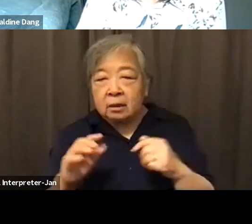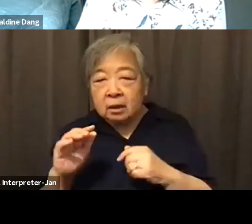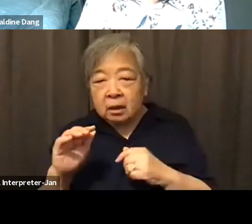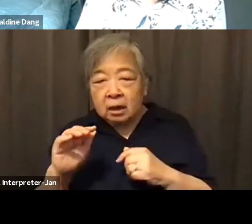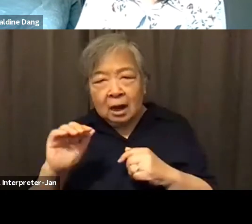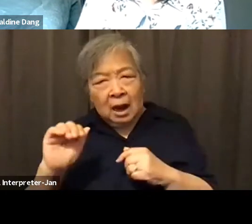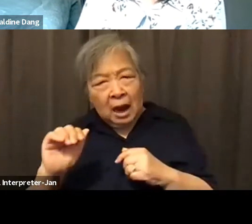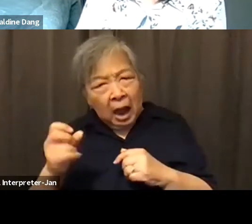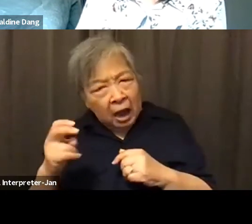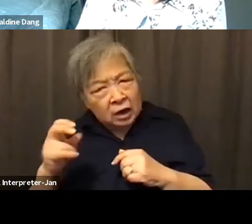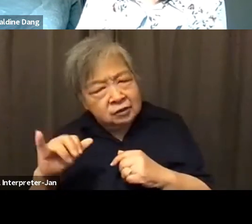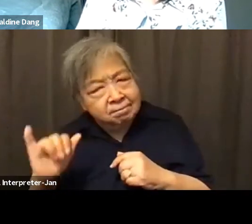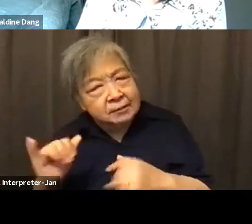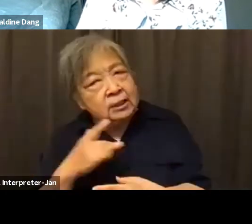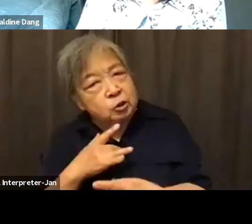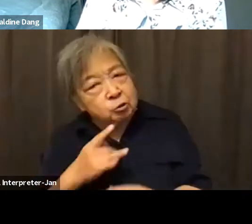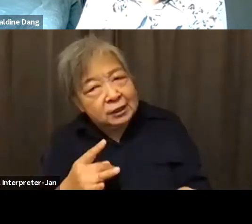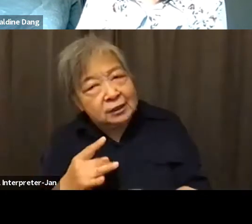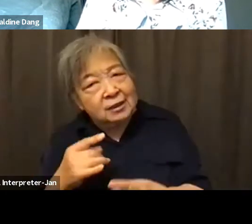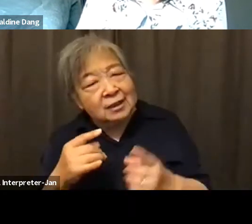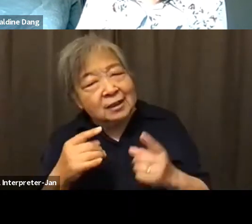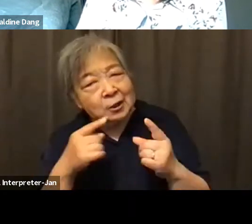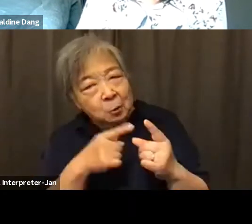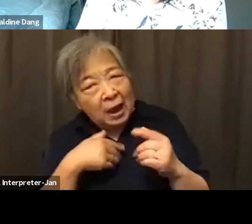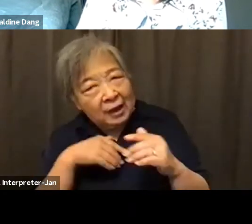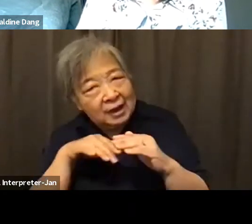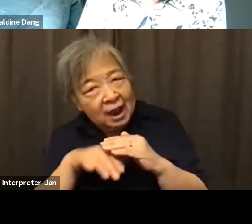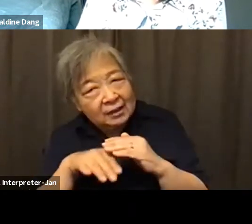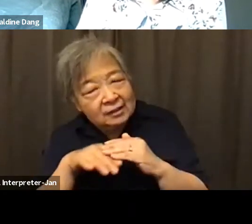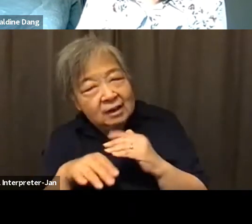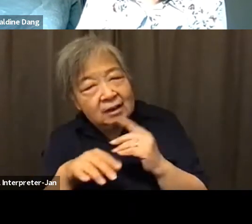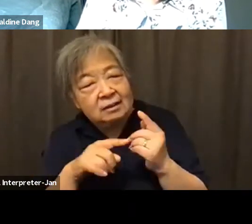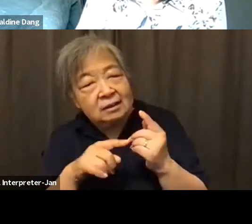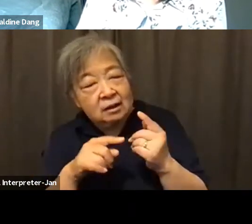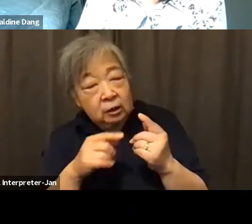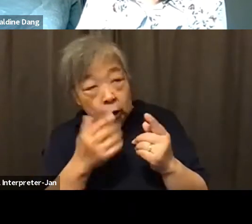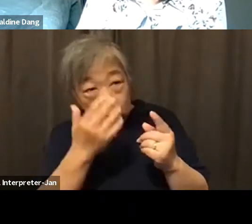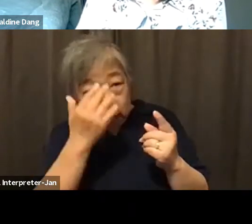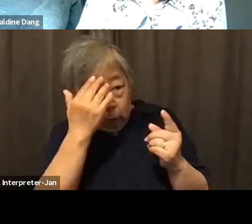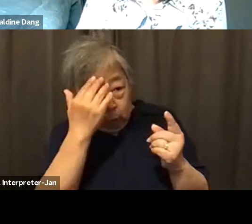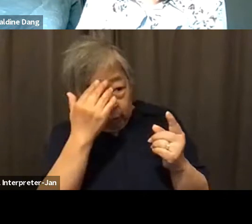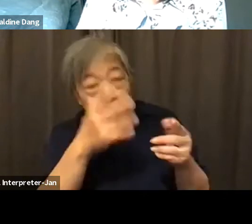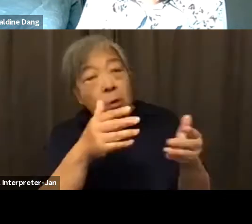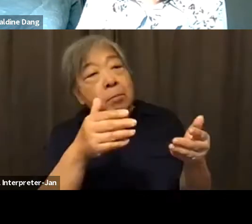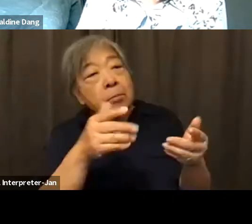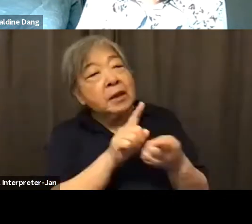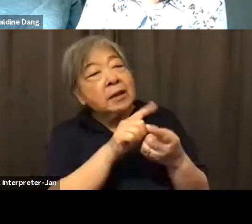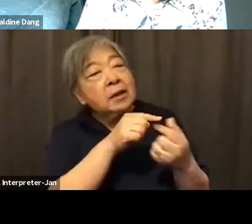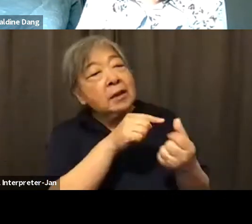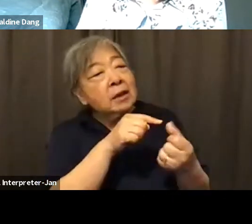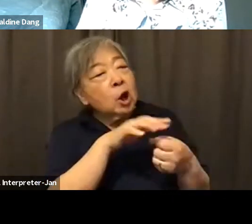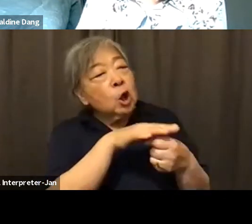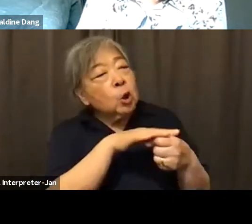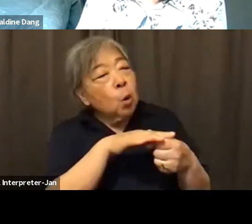at your fingertips there as far as having local orientation and mobility training.